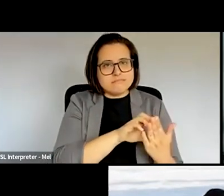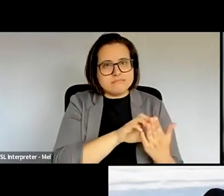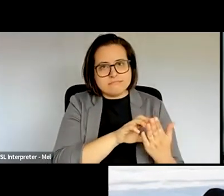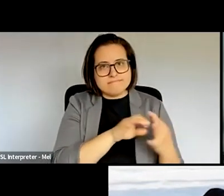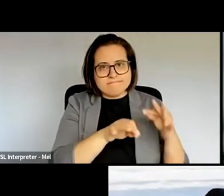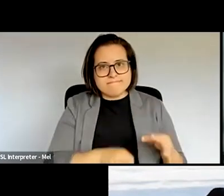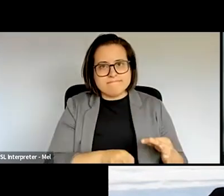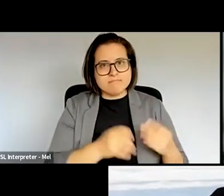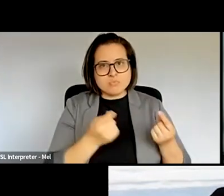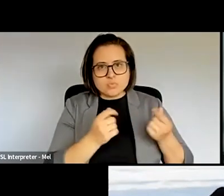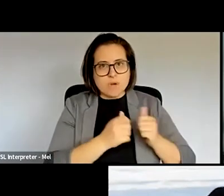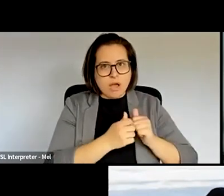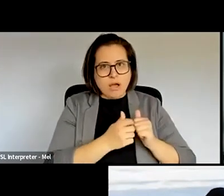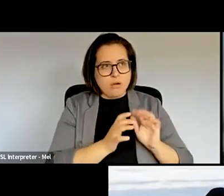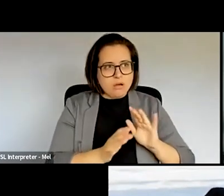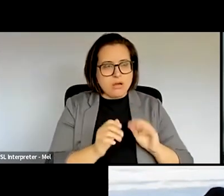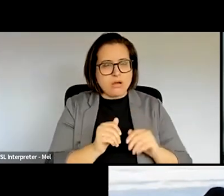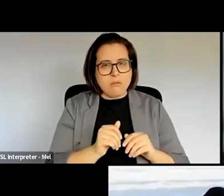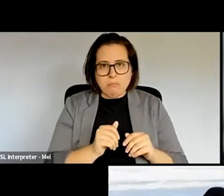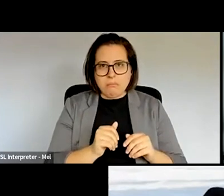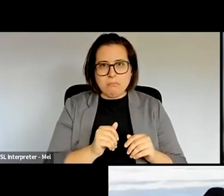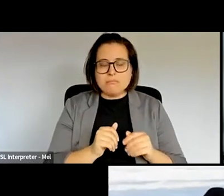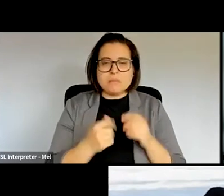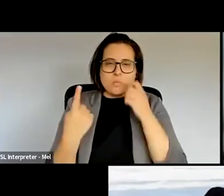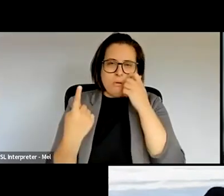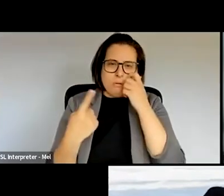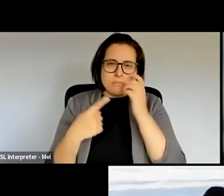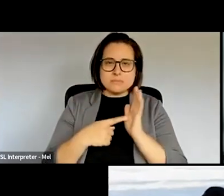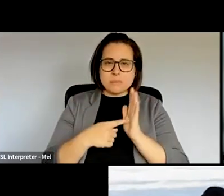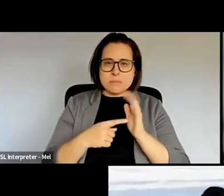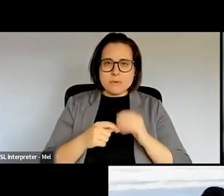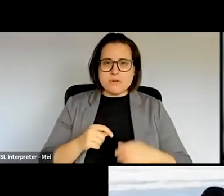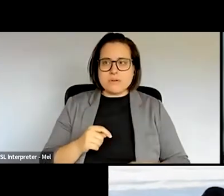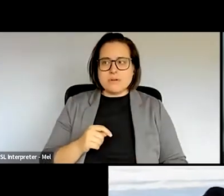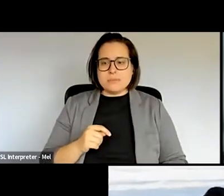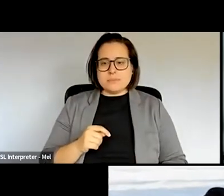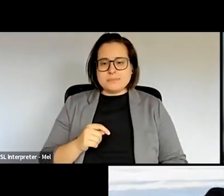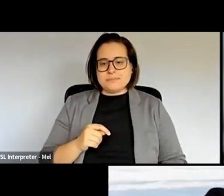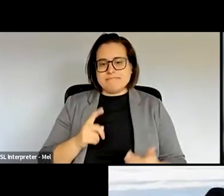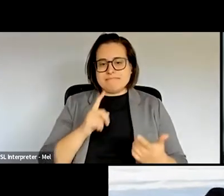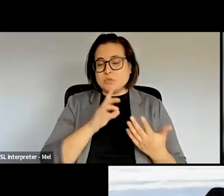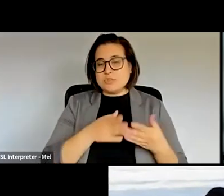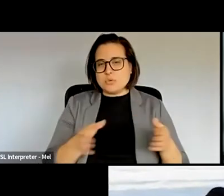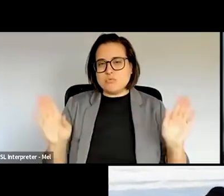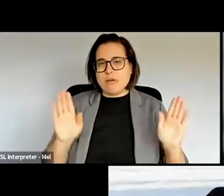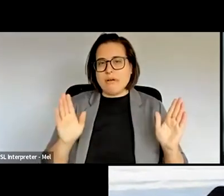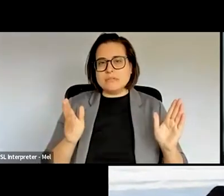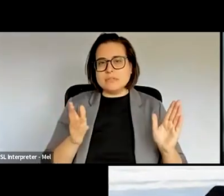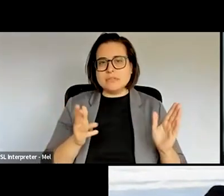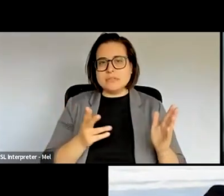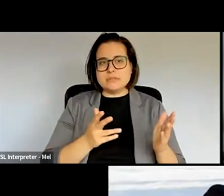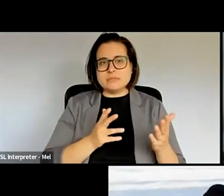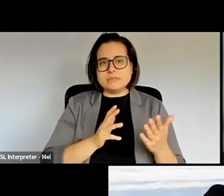I wanted to do and that's an example of a a very generalized interface of the form - I want to do